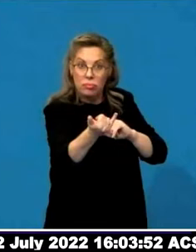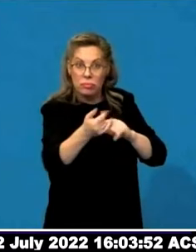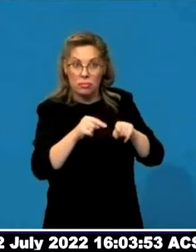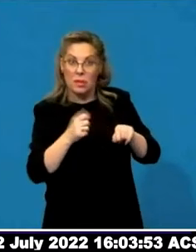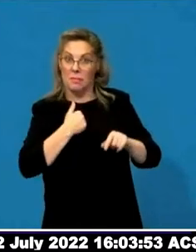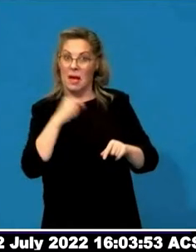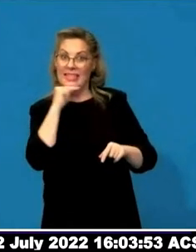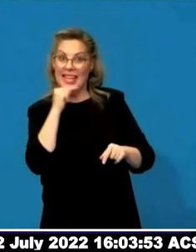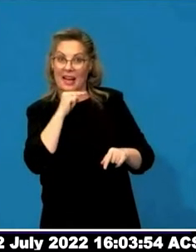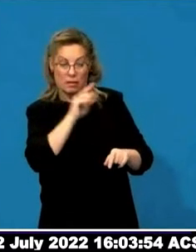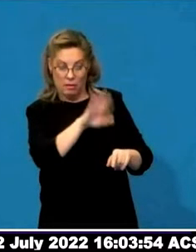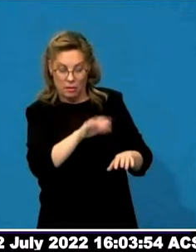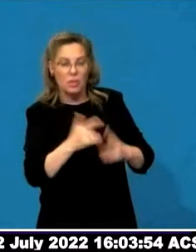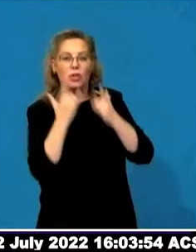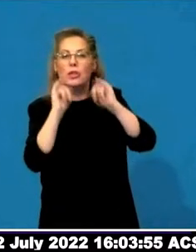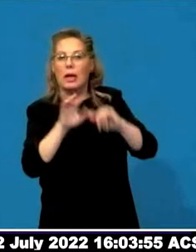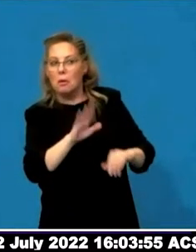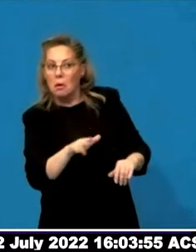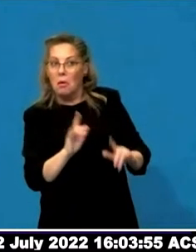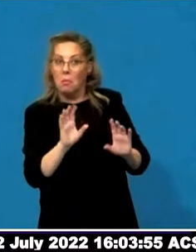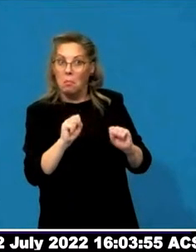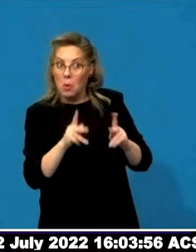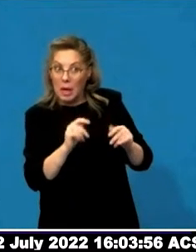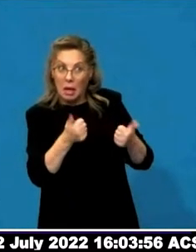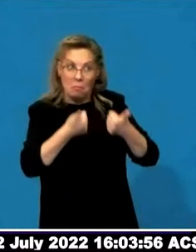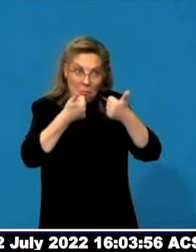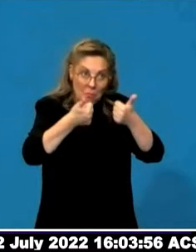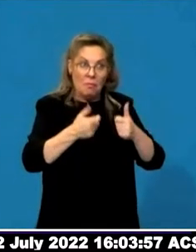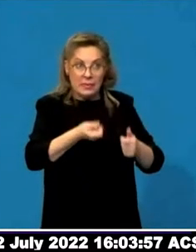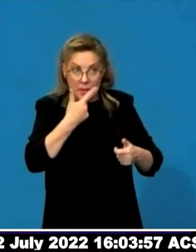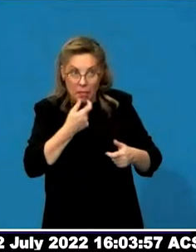I always check up on him, how he's going, is he on tablets and remember